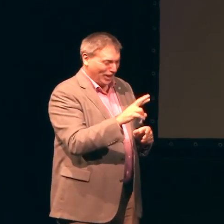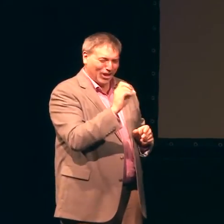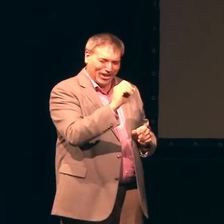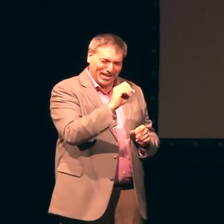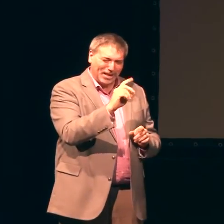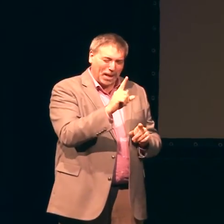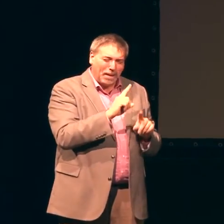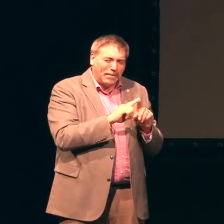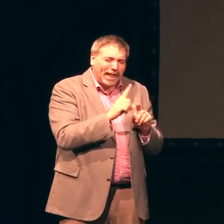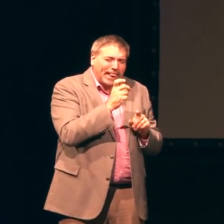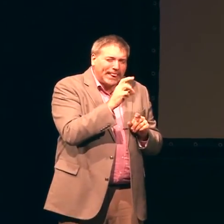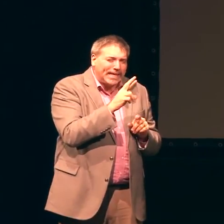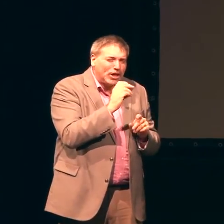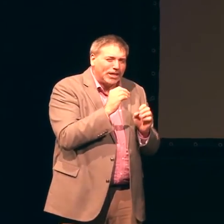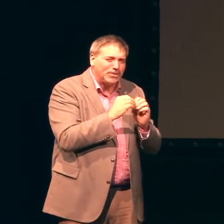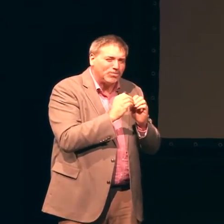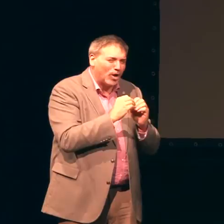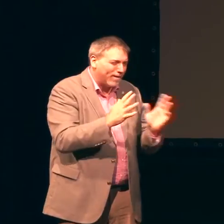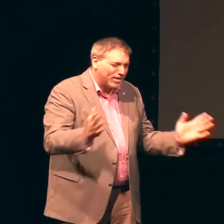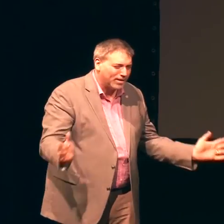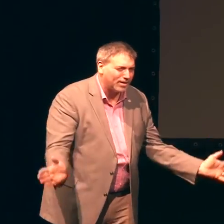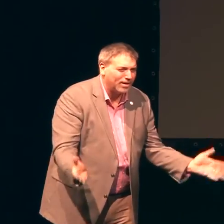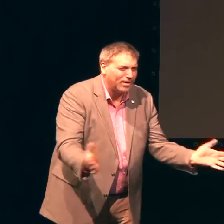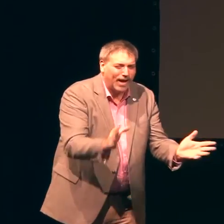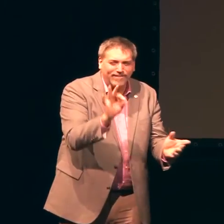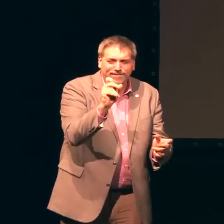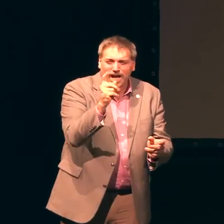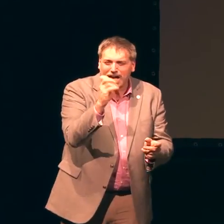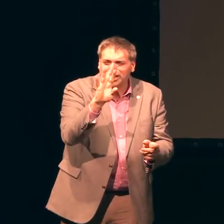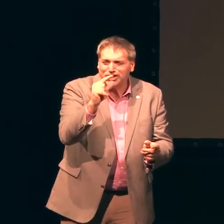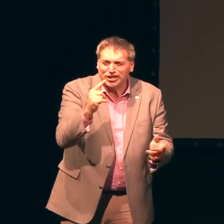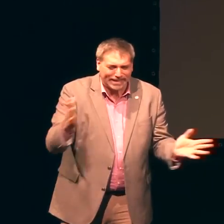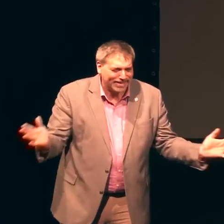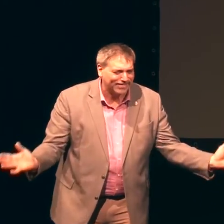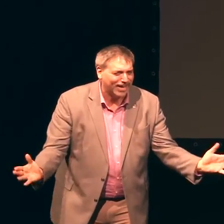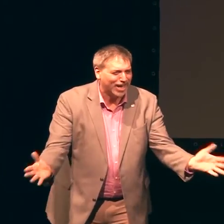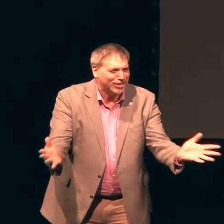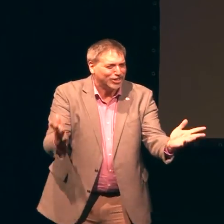I am a leader. But leadership is more about